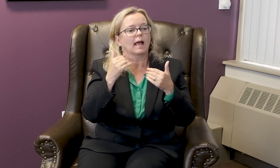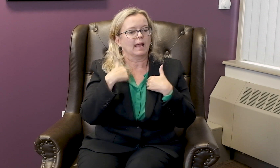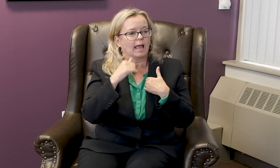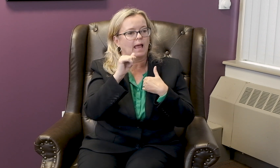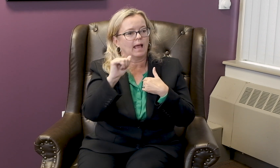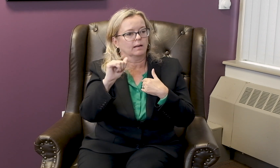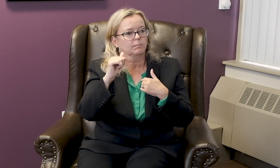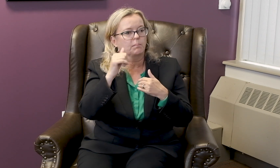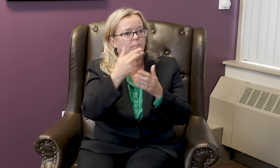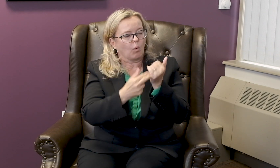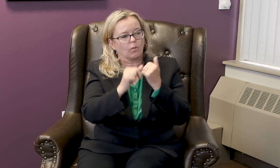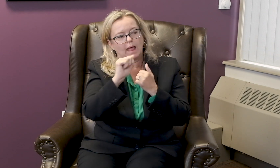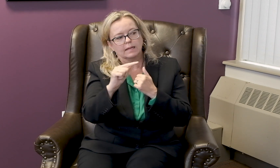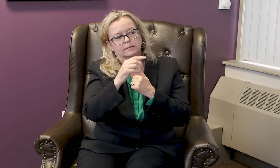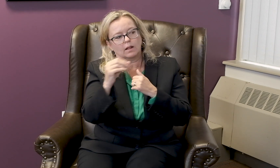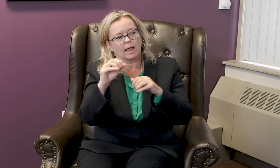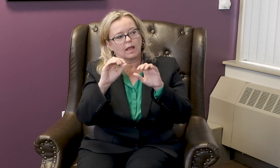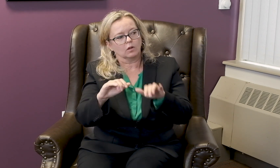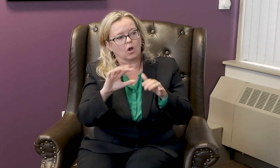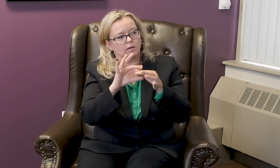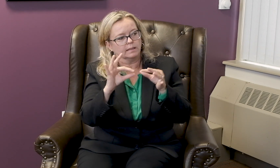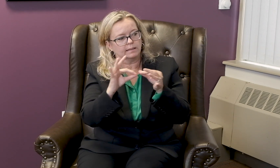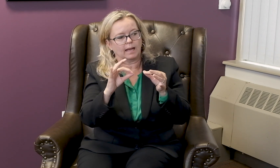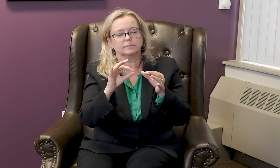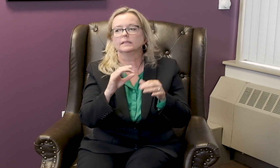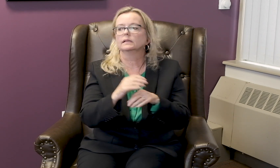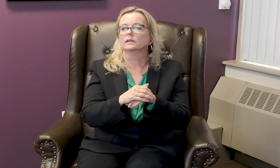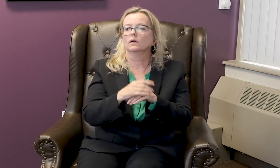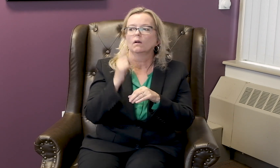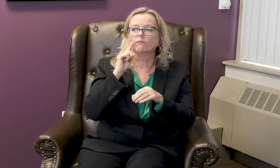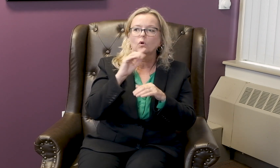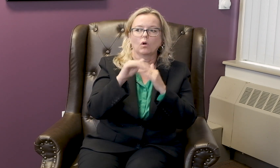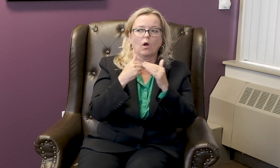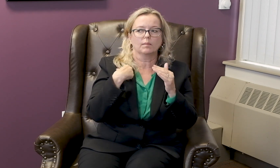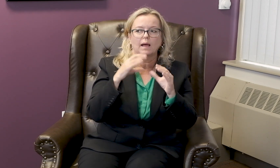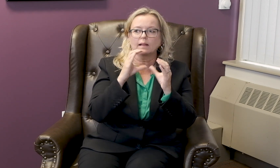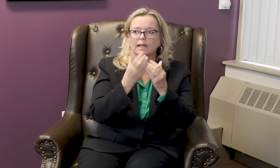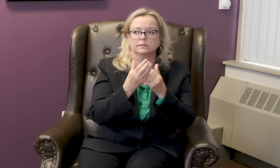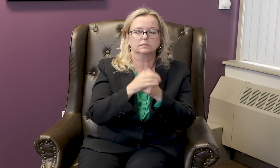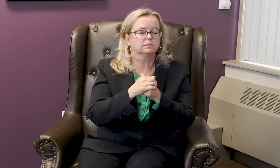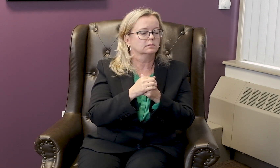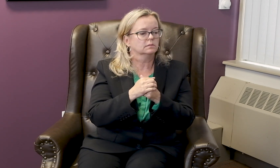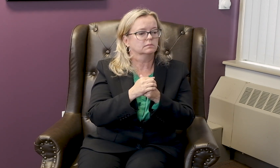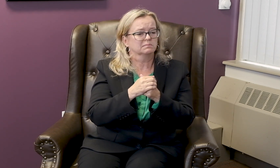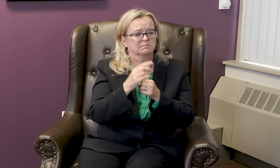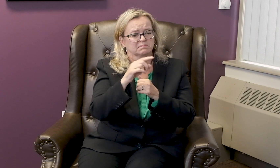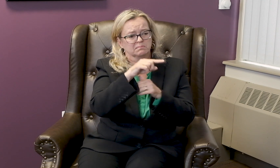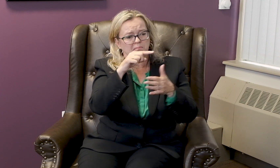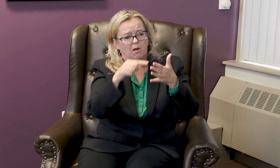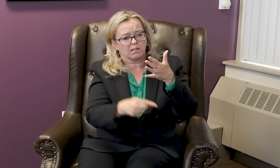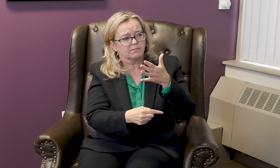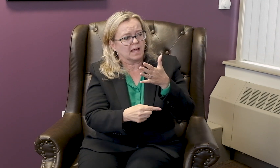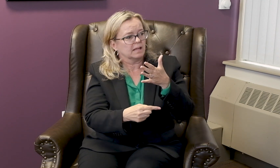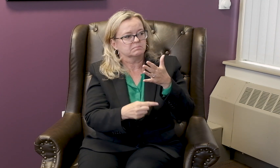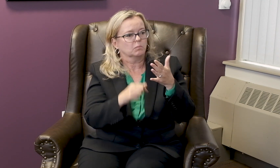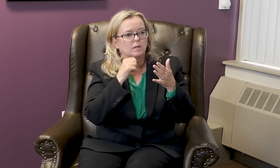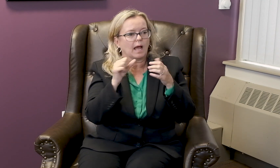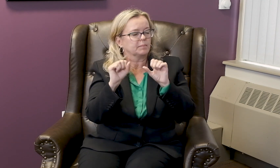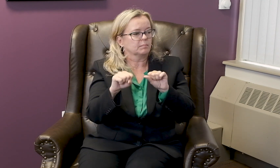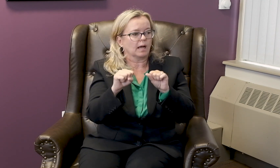interpreters and CART for all of my courses. The accommodations I had throughout my undergraduate